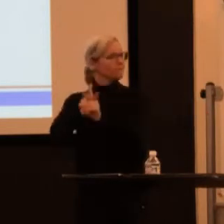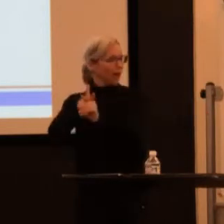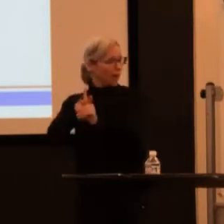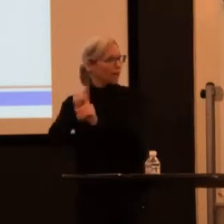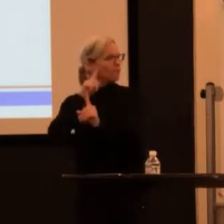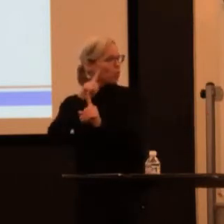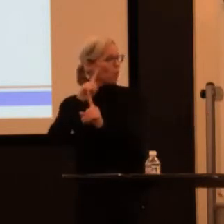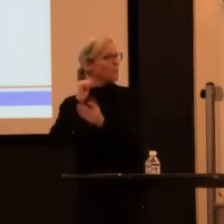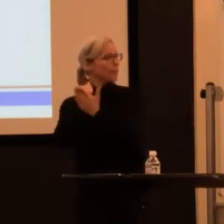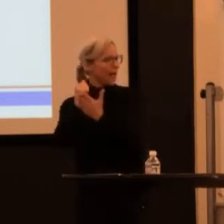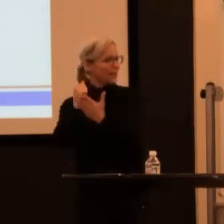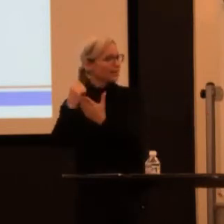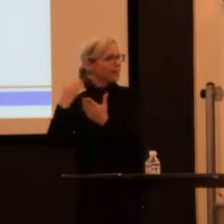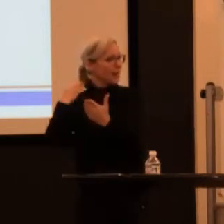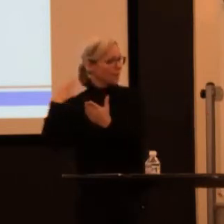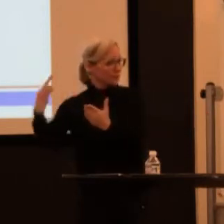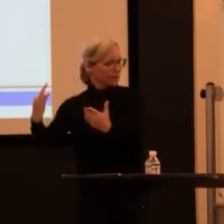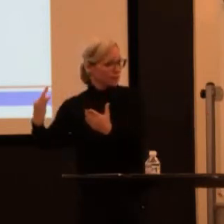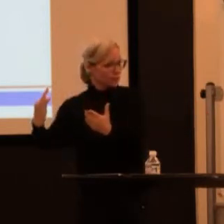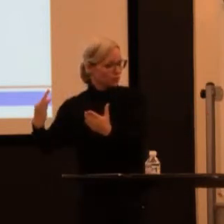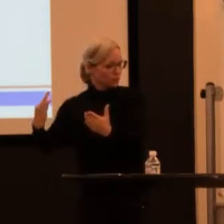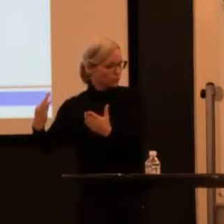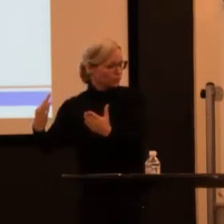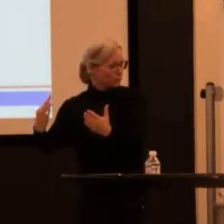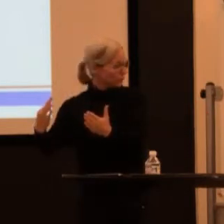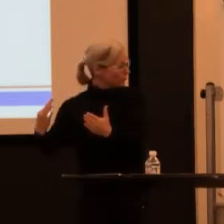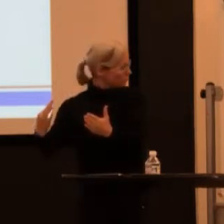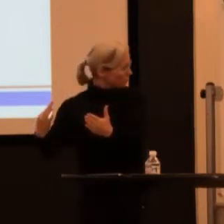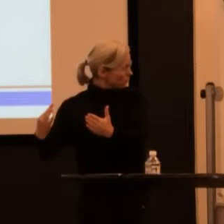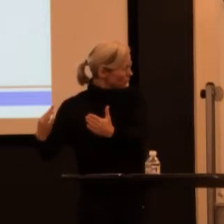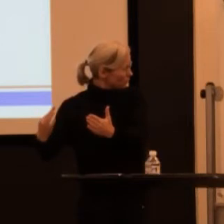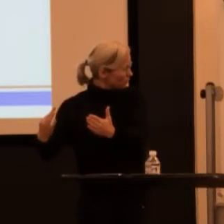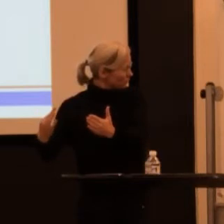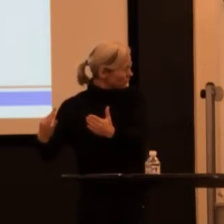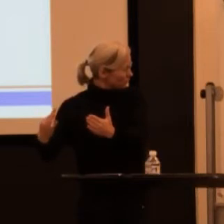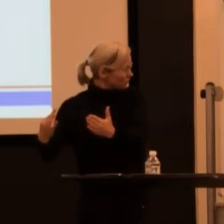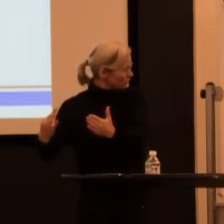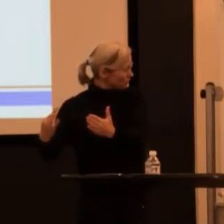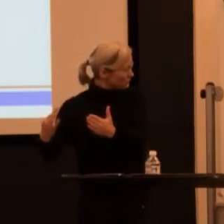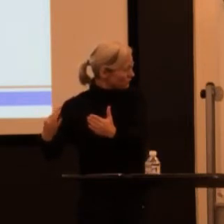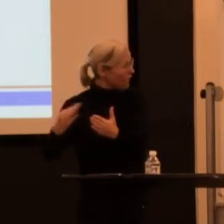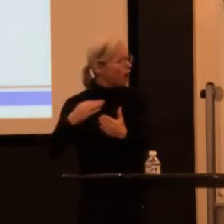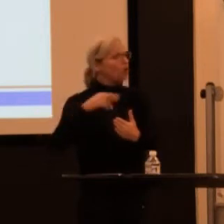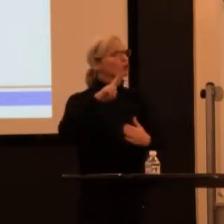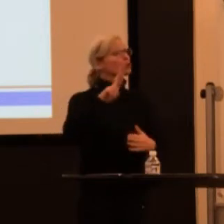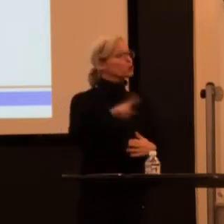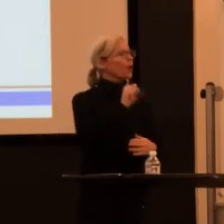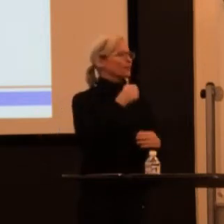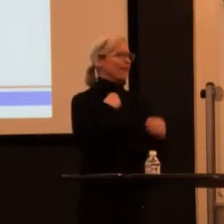Although we've lost rights outside the US. The US is more lenient than other countries in that way.